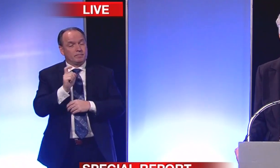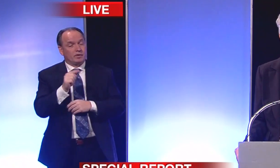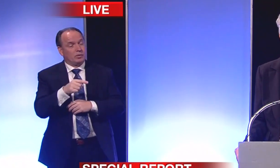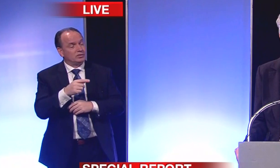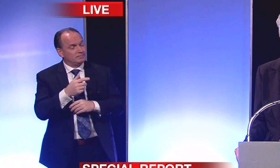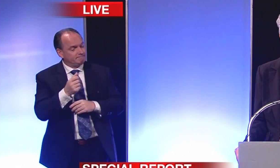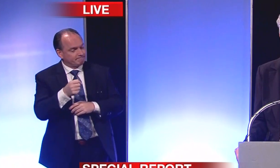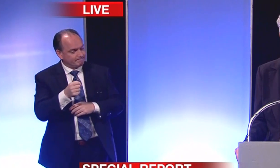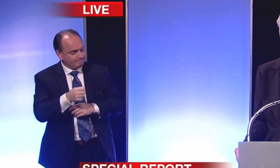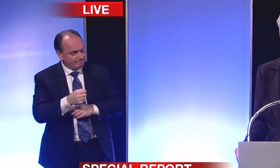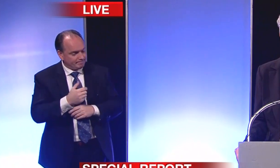PEOPLE ARE OUT THERE LOOKING FOR.